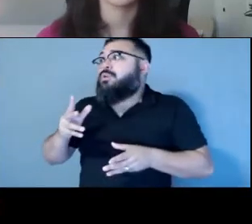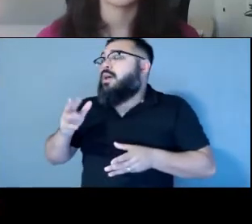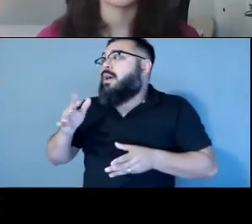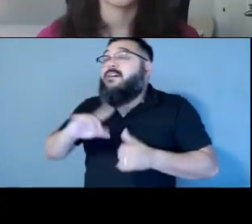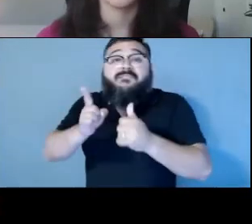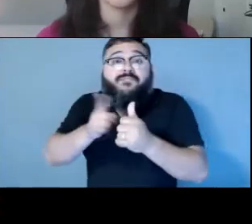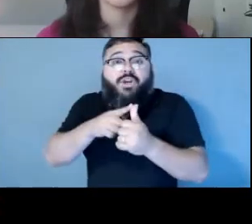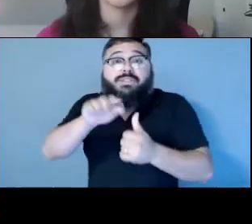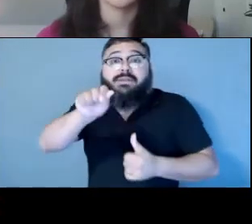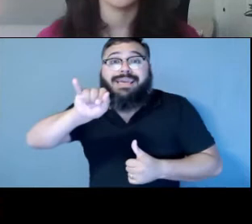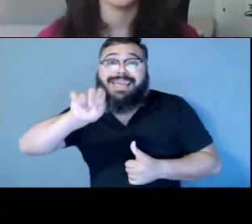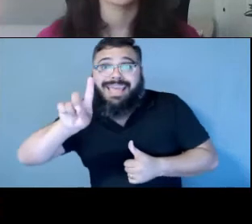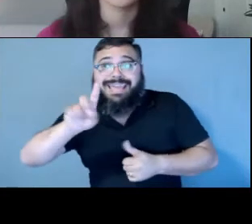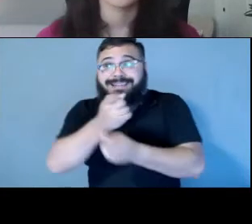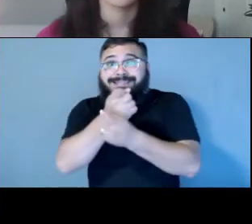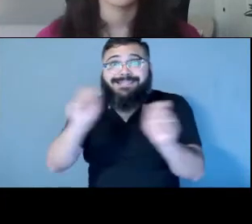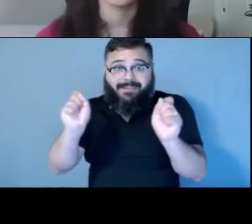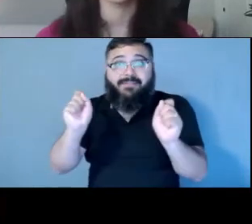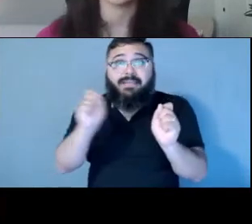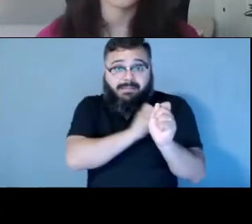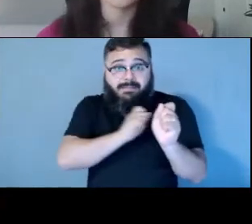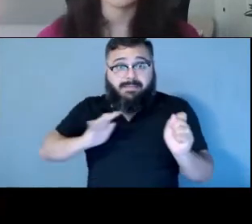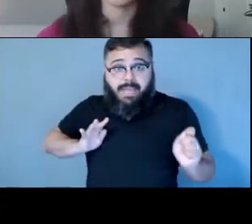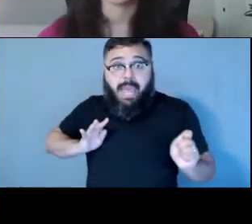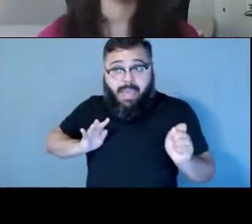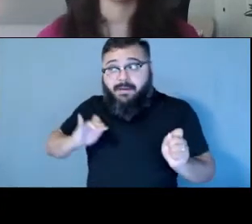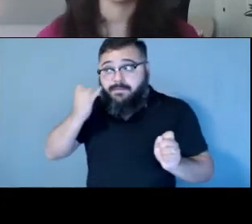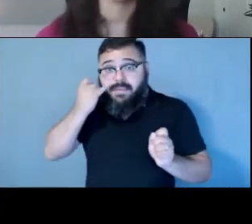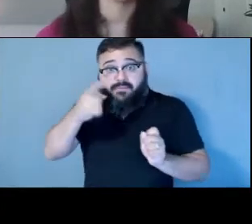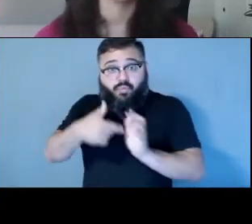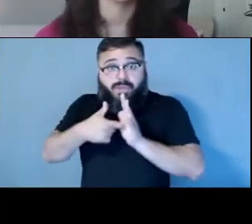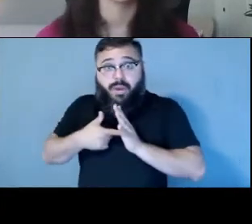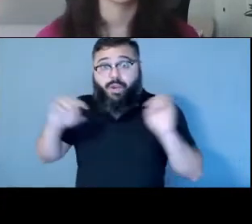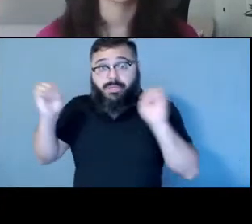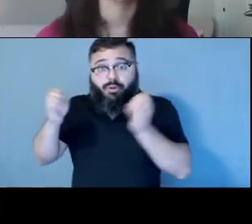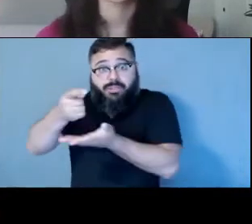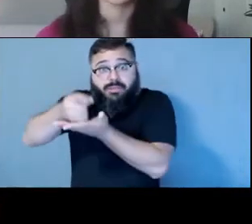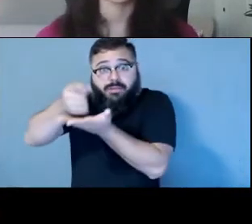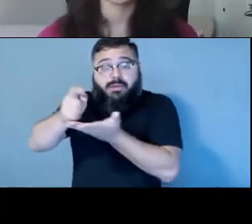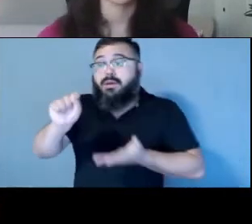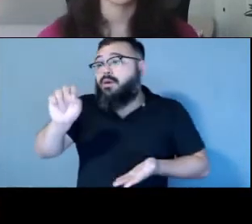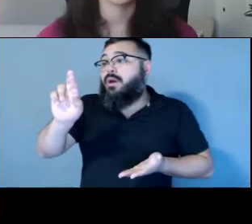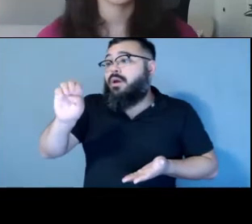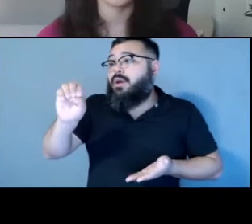that would need to know if you required some emergency treatment or assistance at work. So if you've had a seizure at work